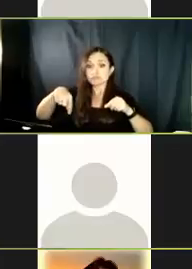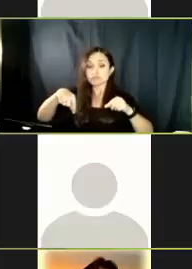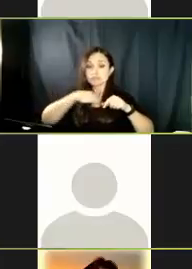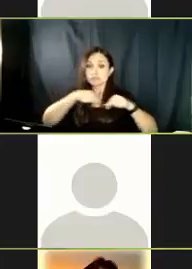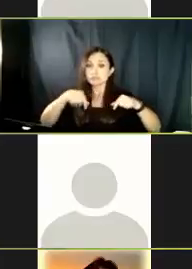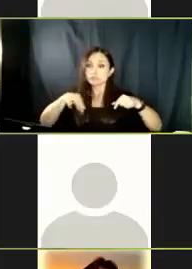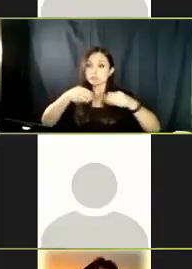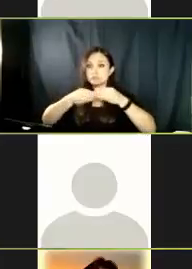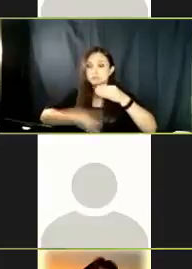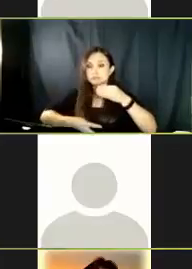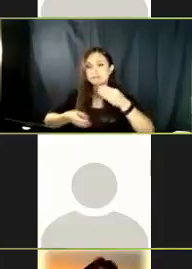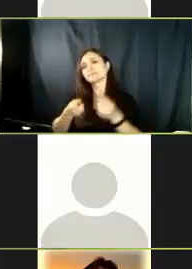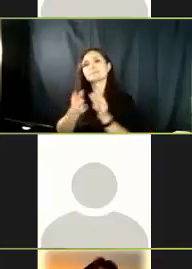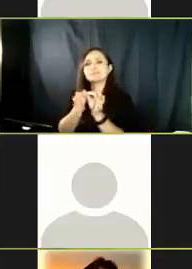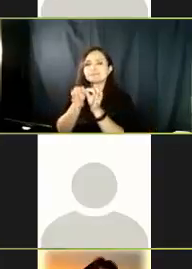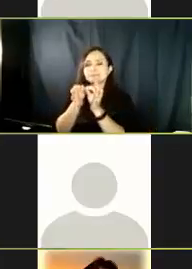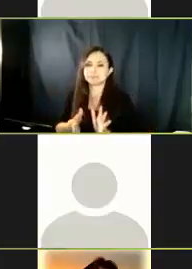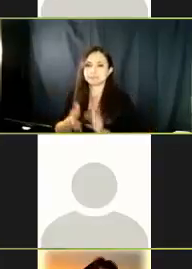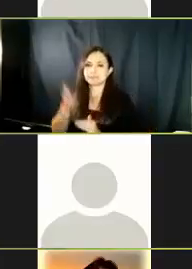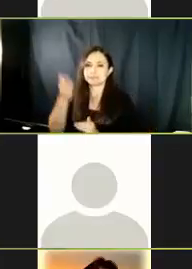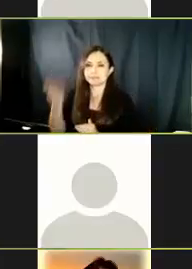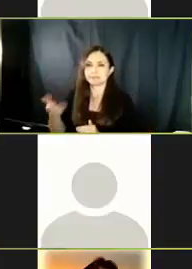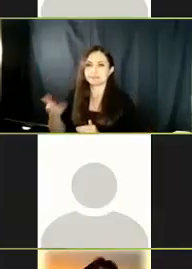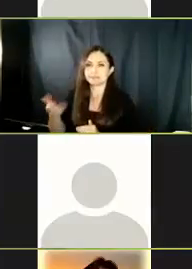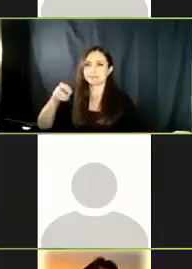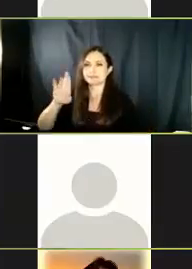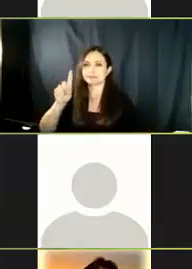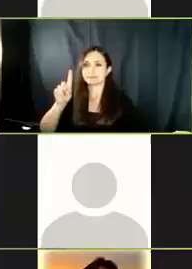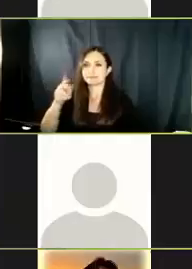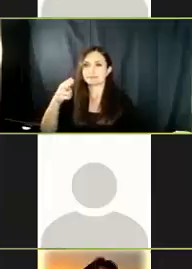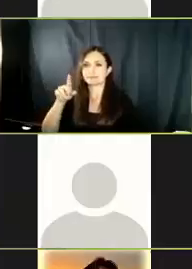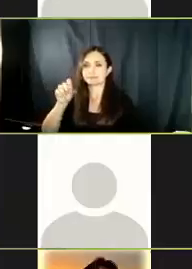Sign language interpretation is provided by Hired Hands, Inc.